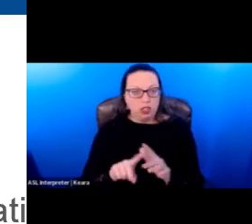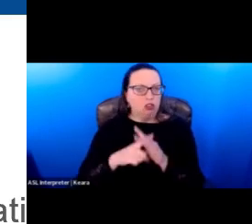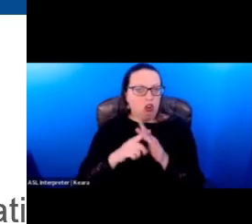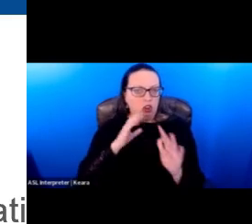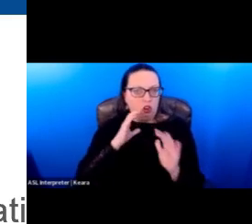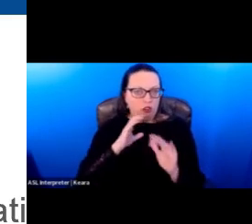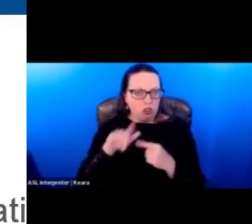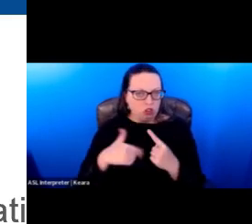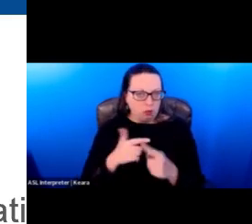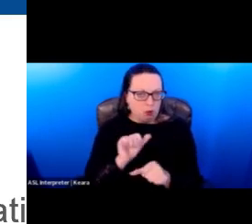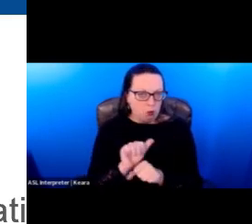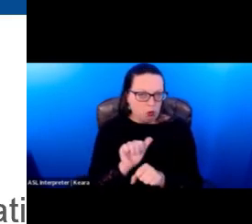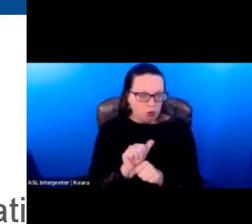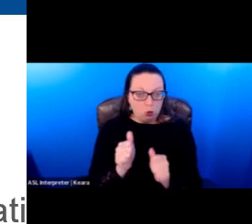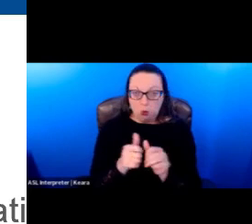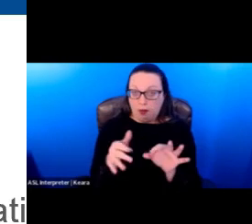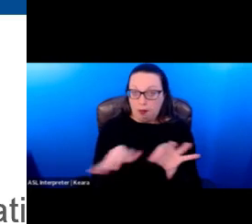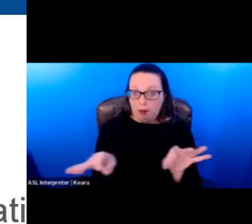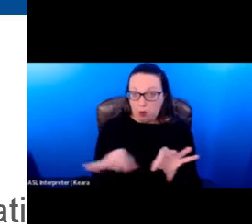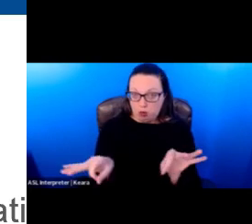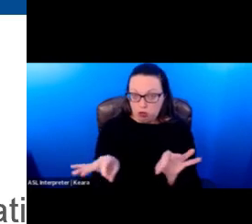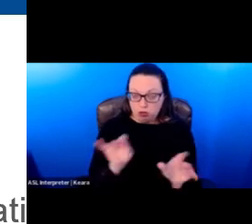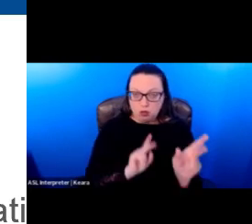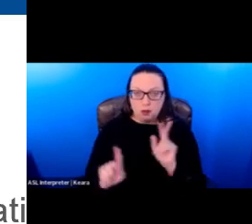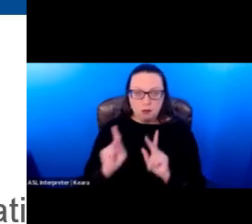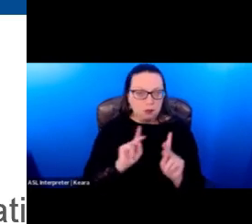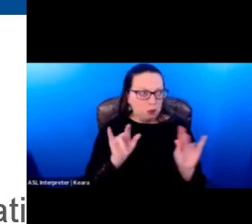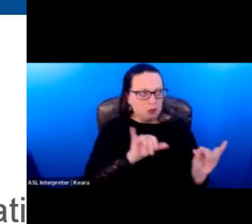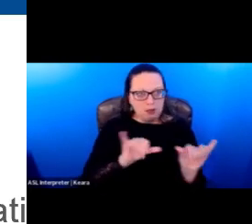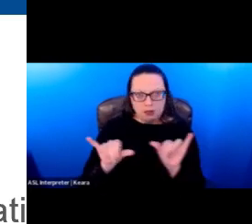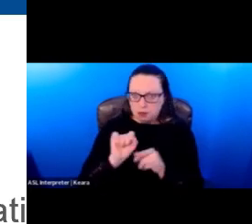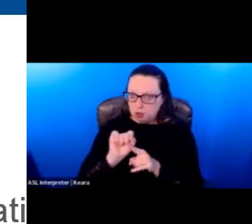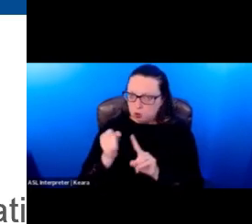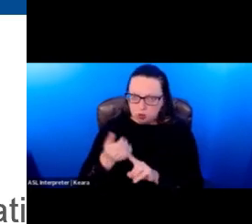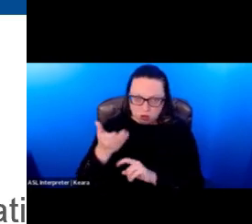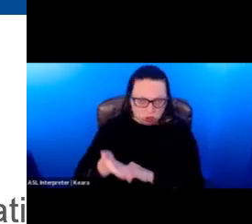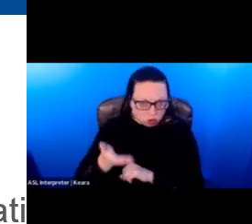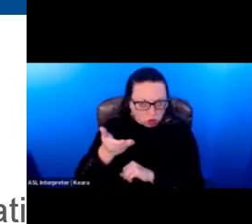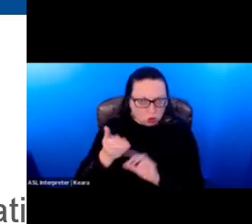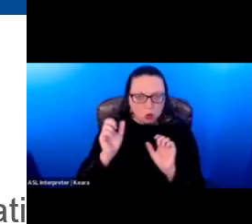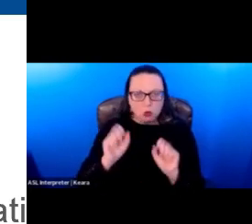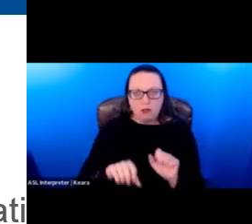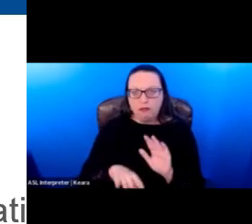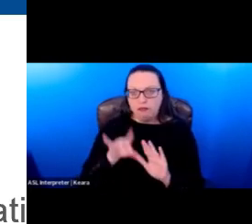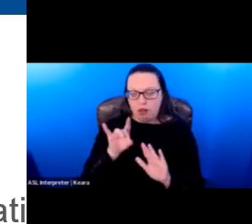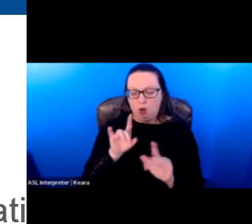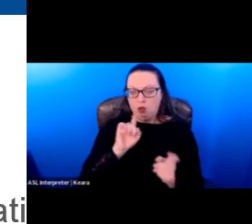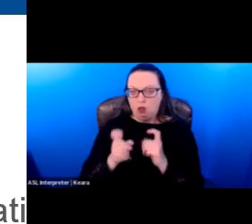language people in the same situation, as you have found that accommodations on the job help them manage their brain